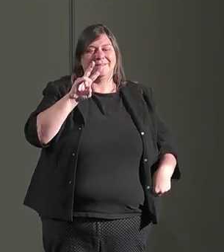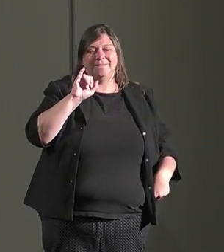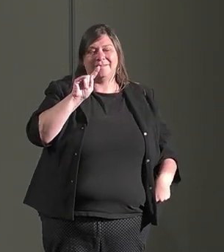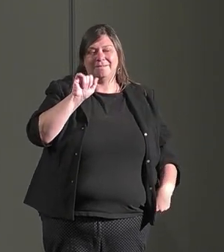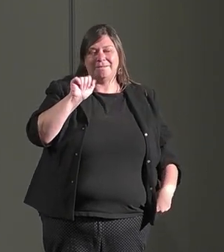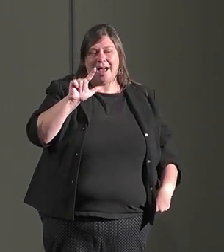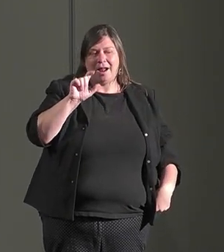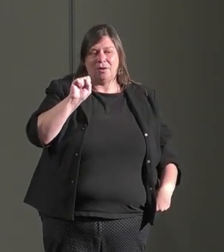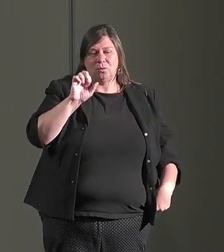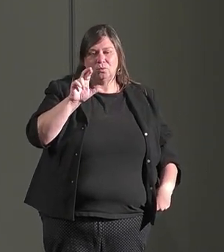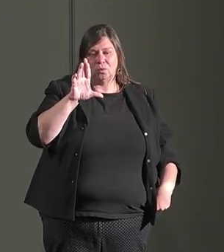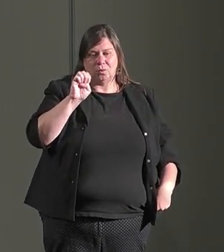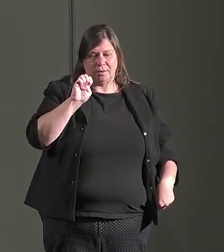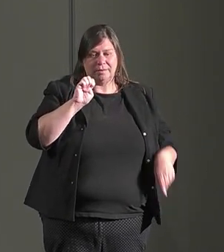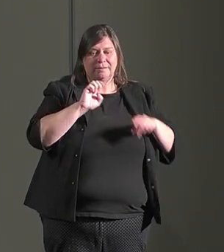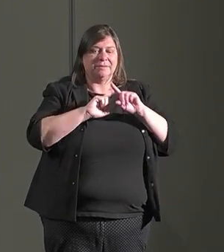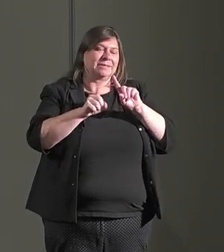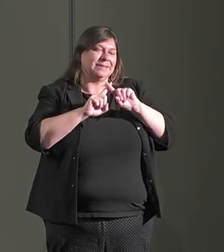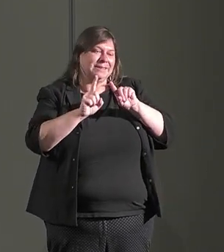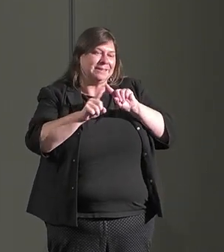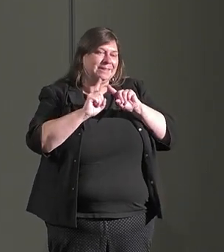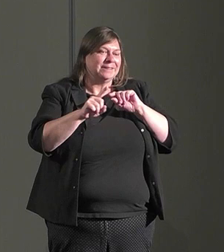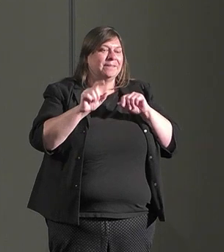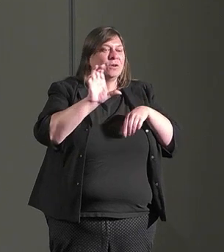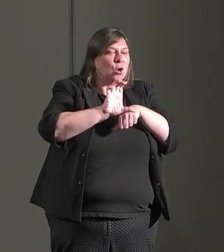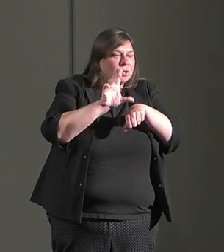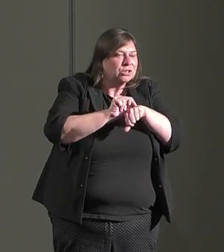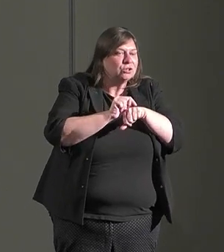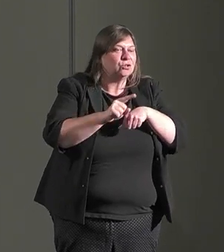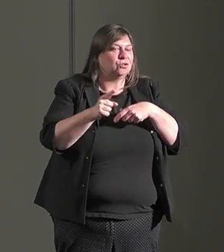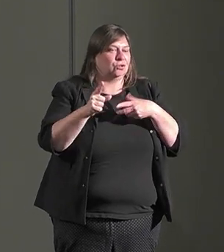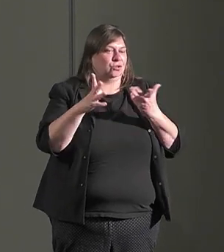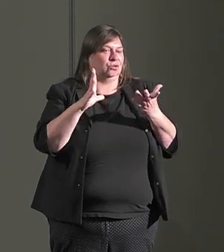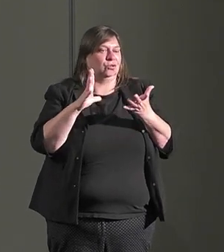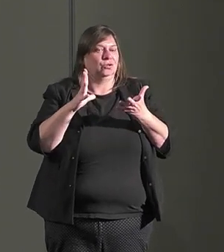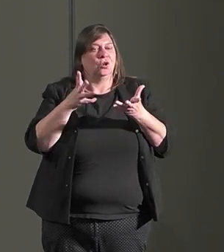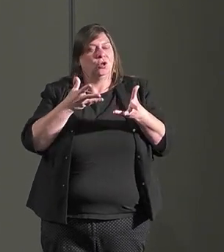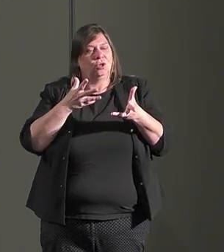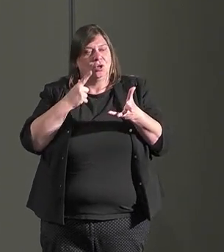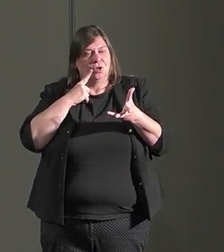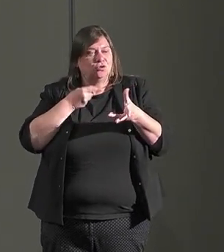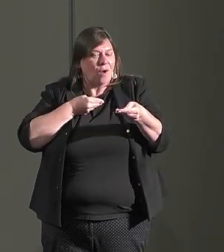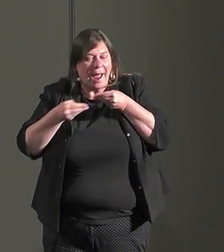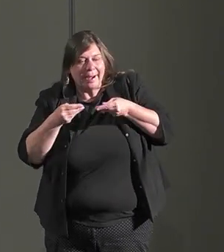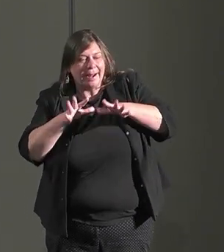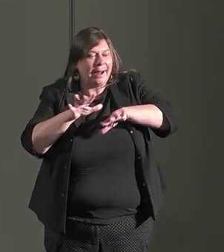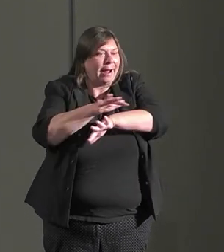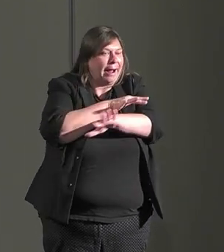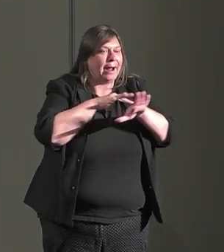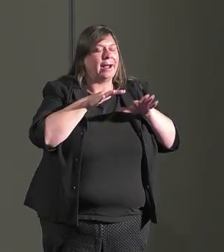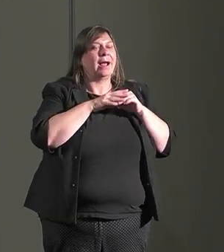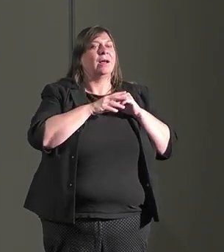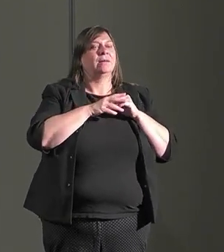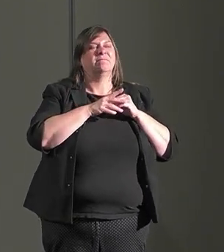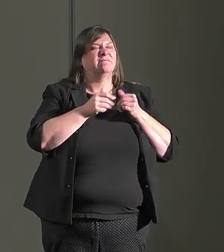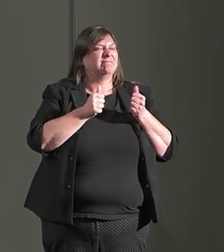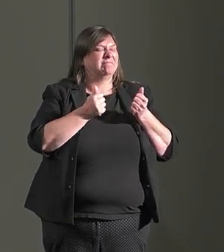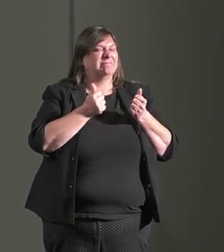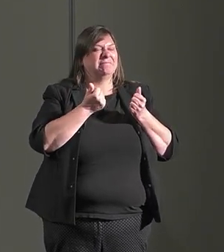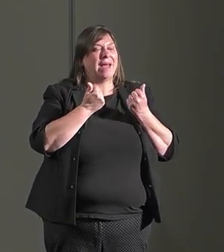So agile consulting, training, all sorts of different things. But we basically do intervention